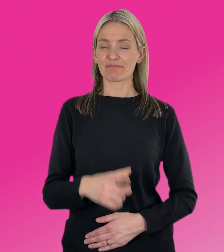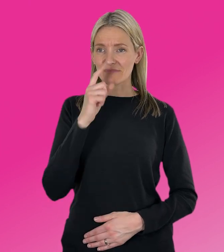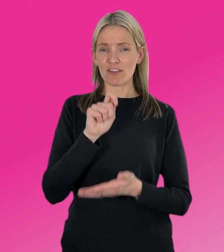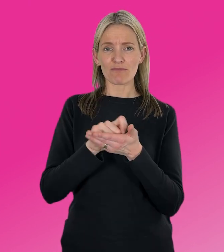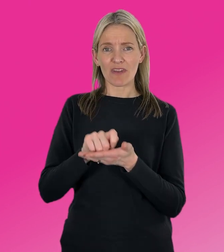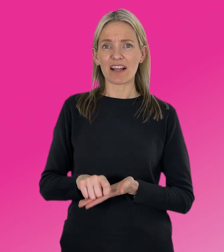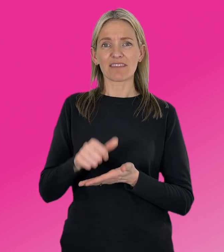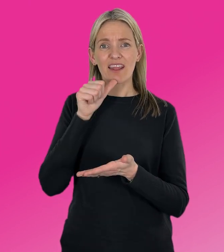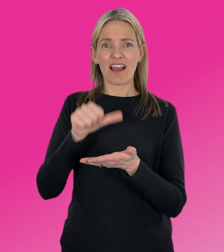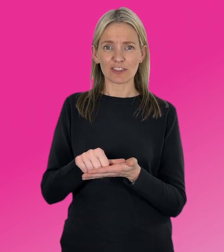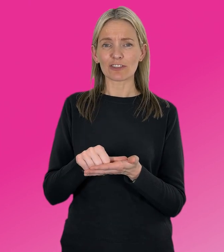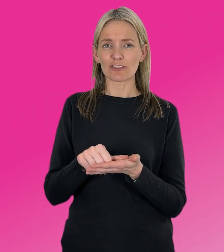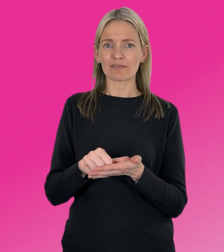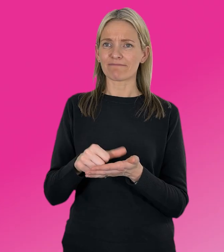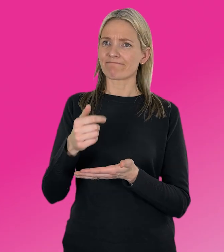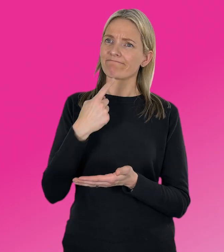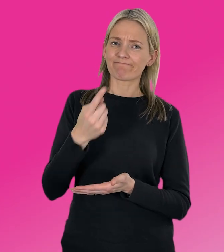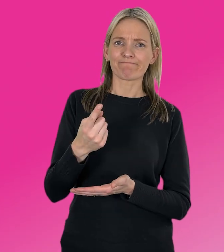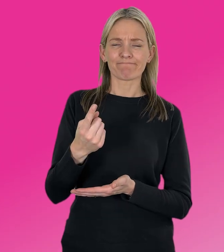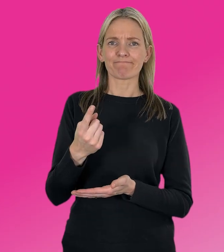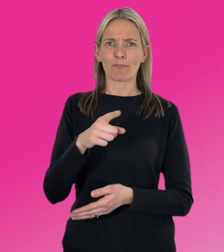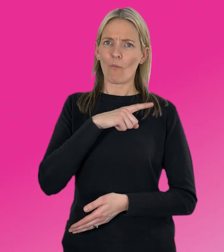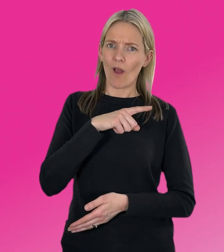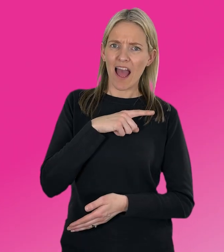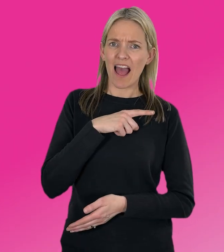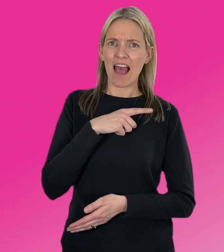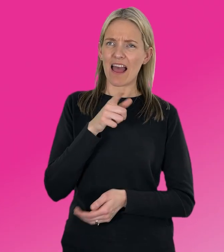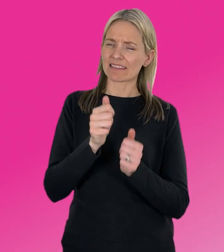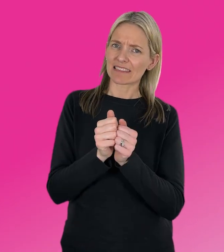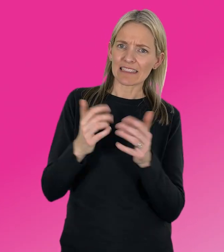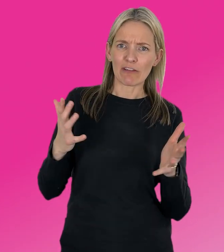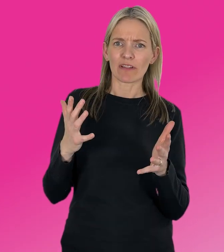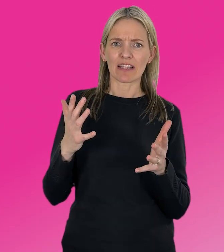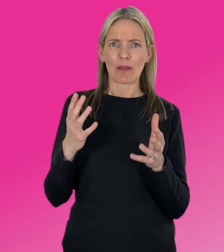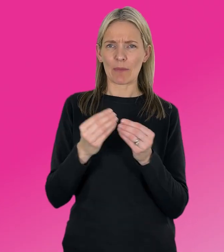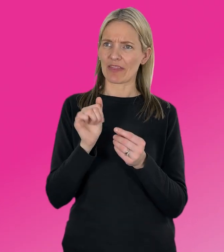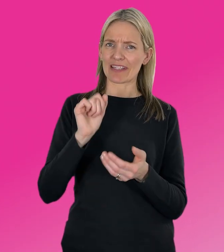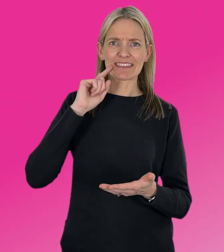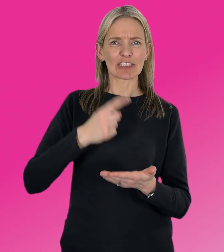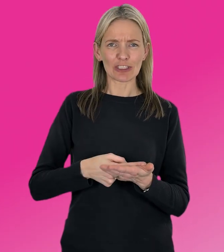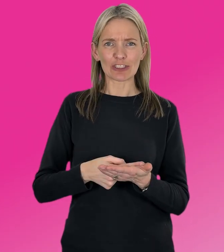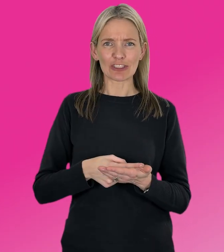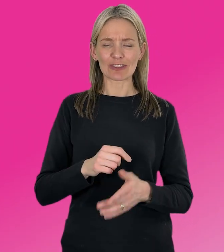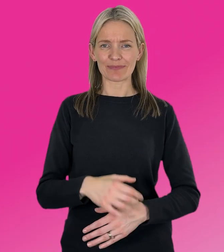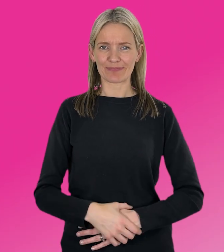You can write a letter telling us why you do not agree with your decision.